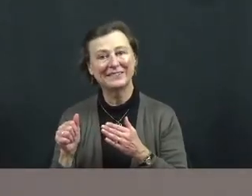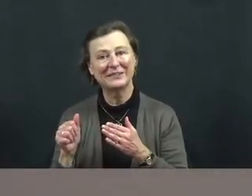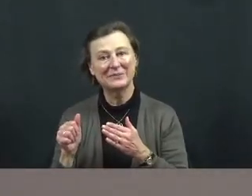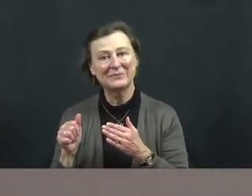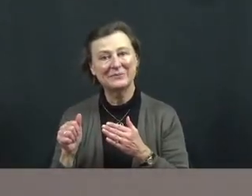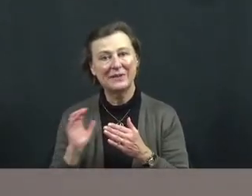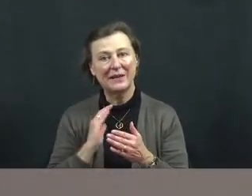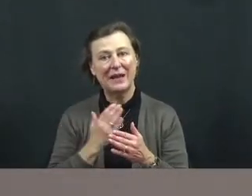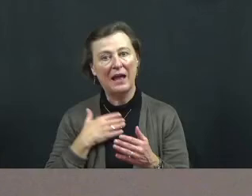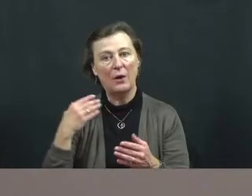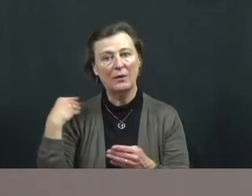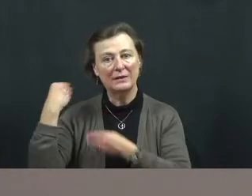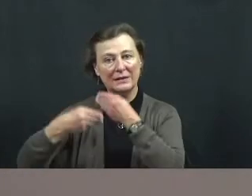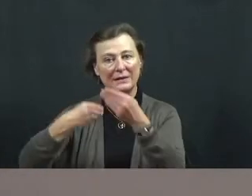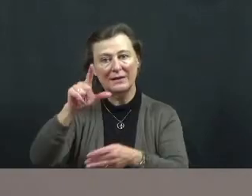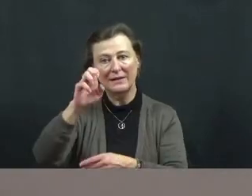Our legacy campaign ends today.